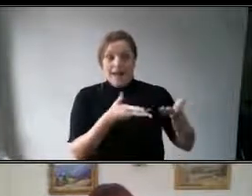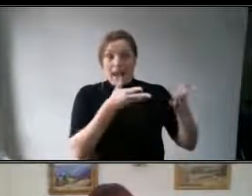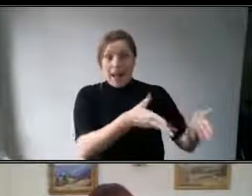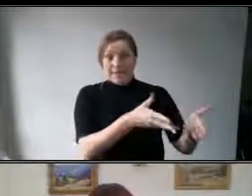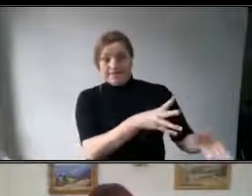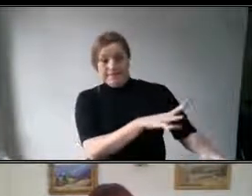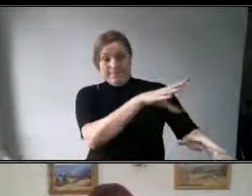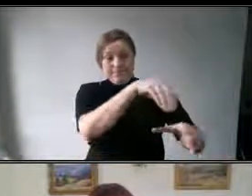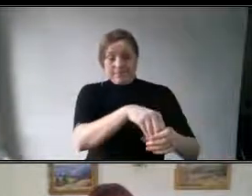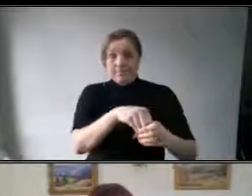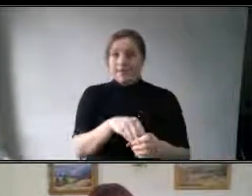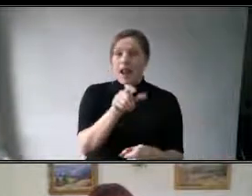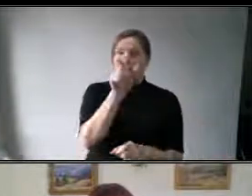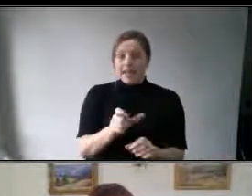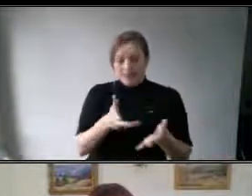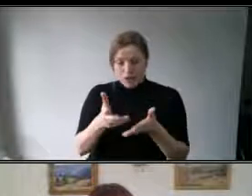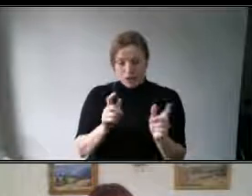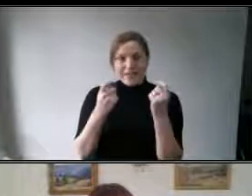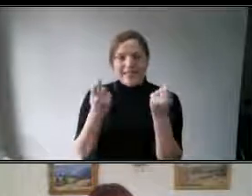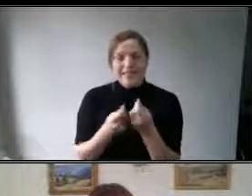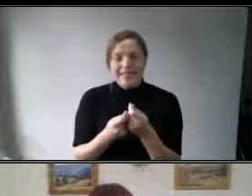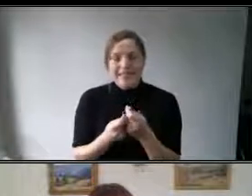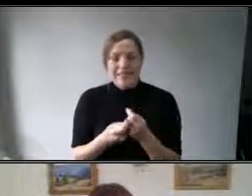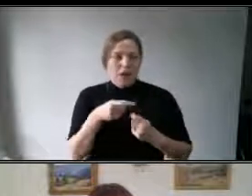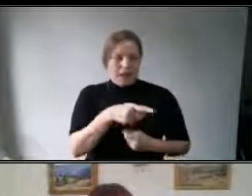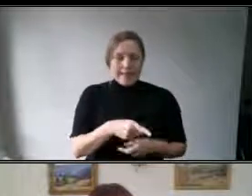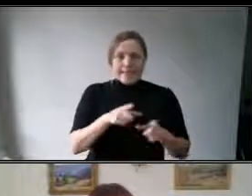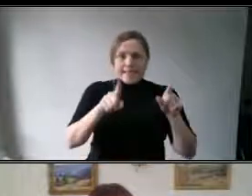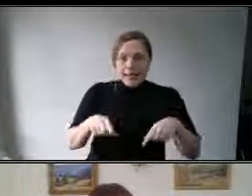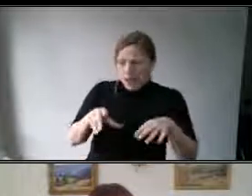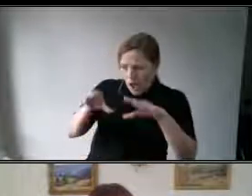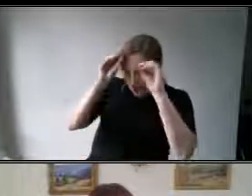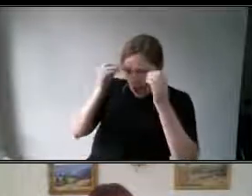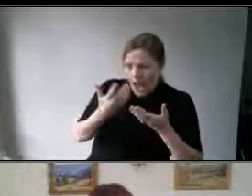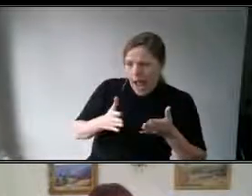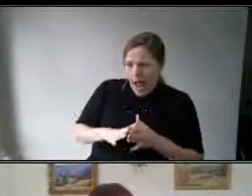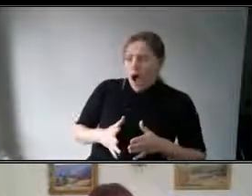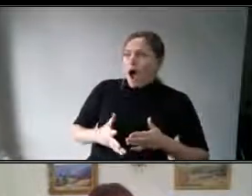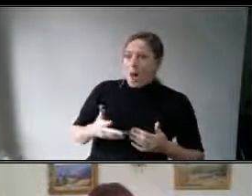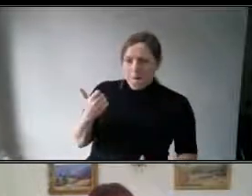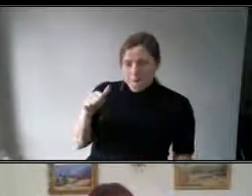and that was all about transferable skills that he could take away from the internship in terms of